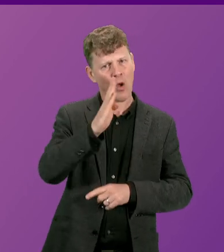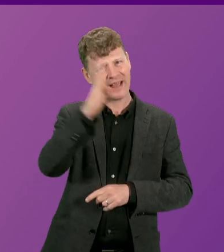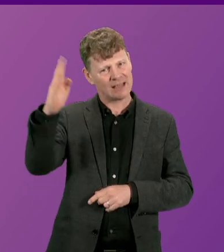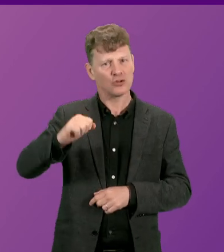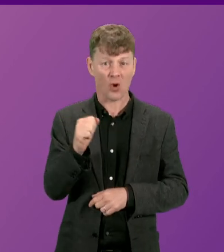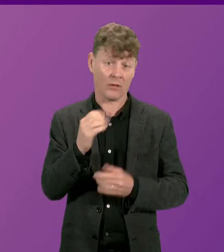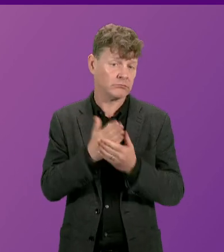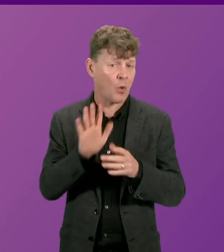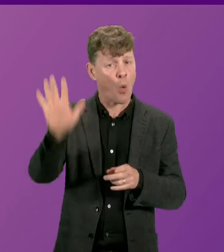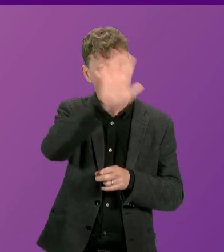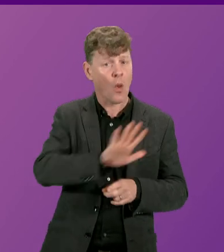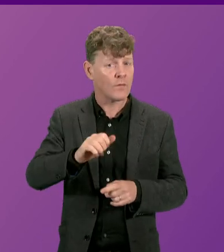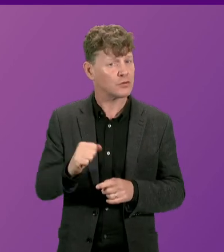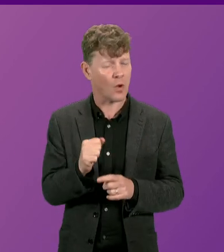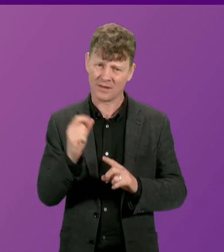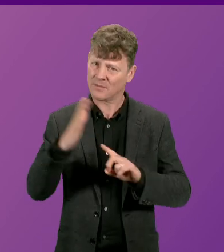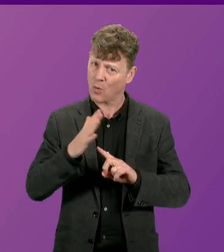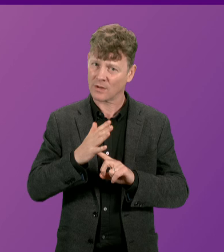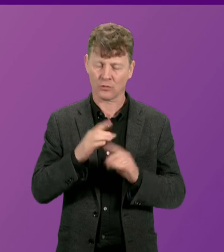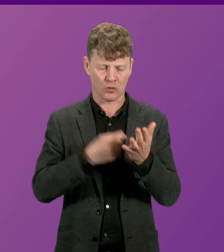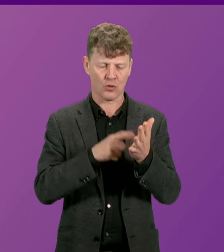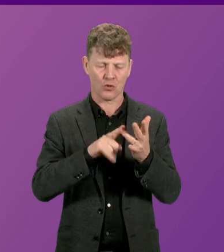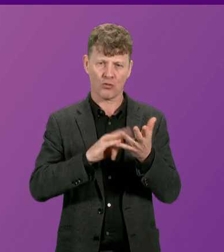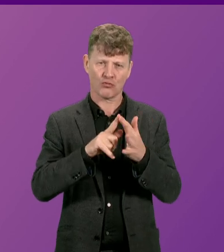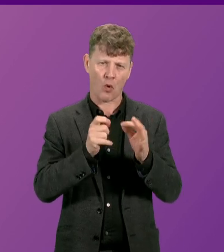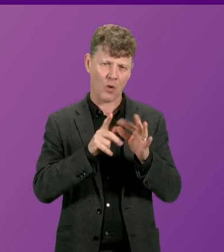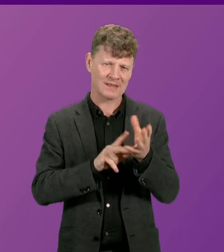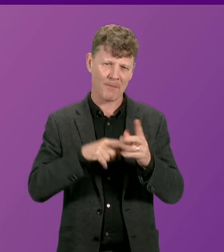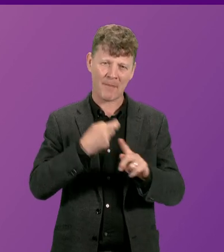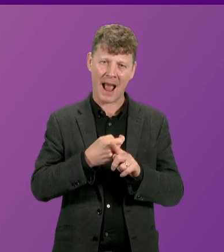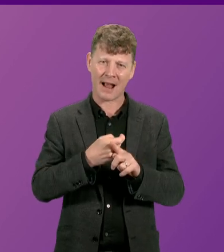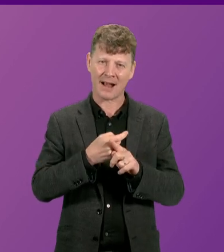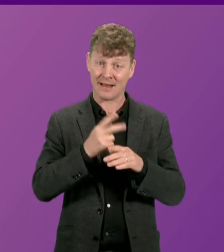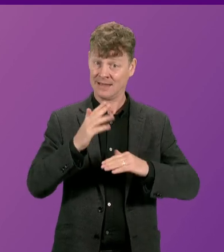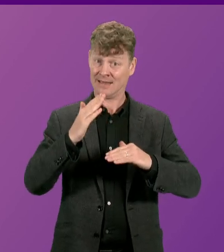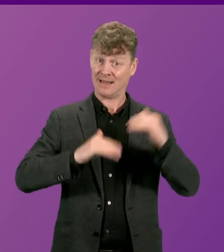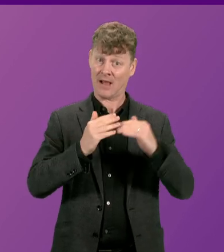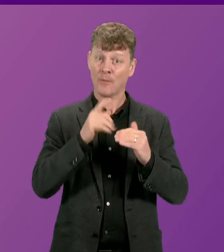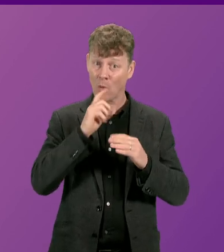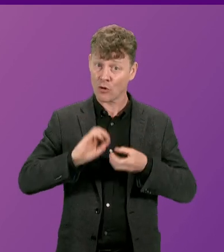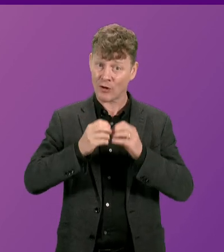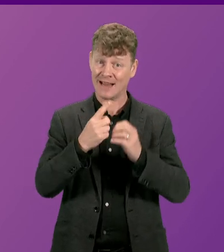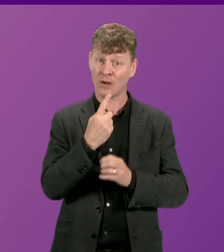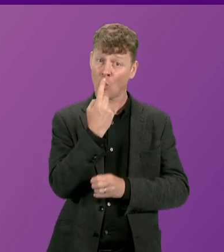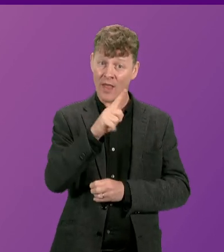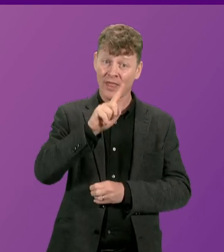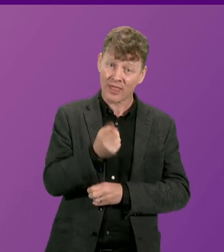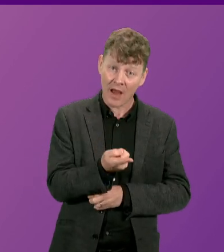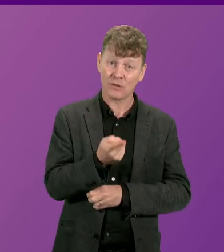Scotland. The Rosebank energy development will create 1,600 jobs and will bring £6